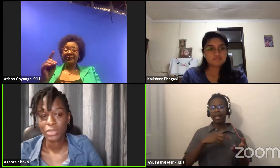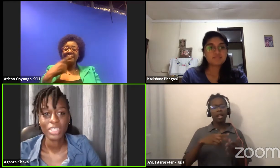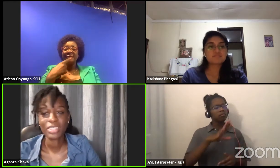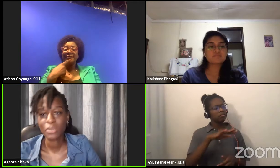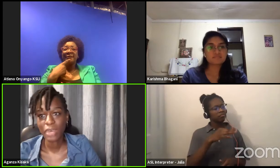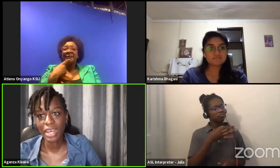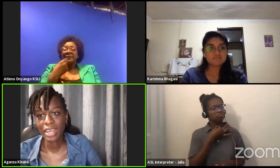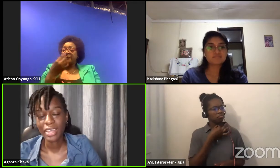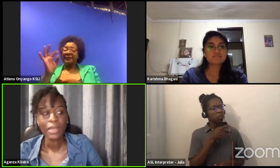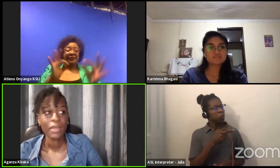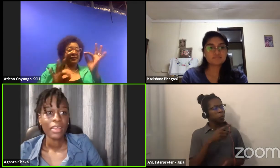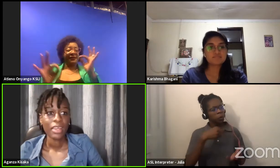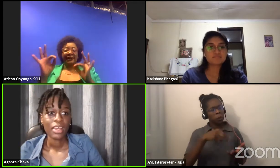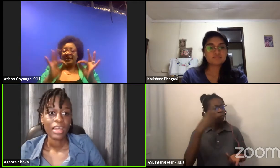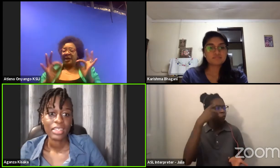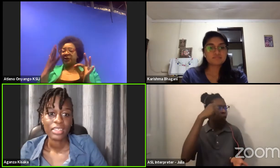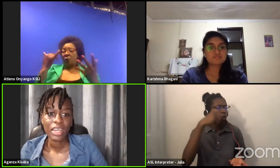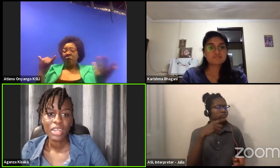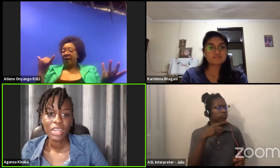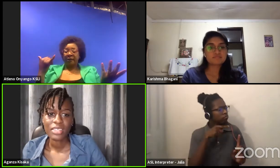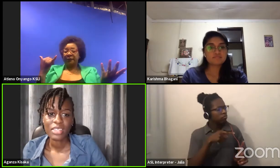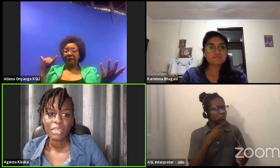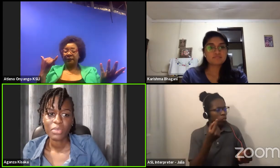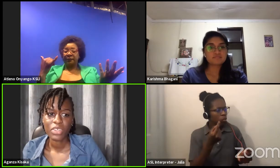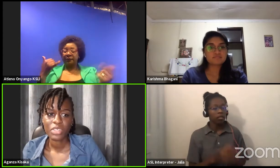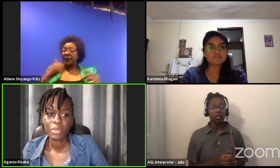What's the why? And I could ask the same question